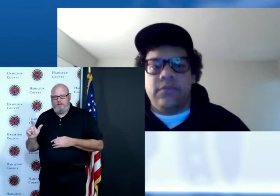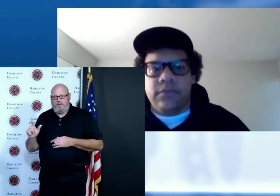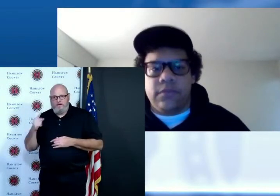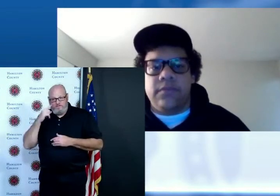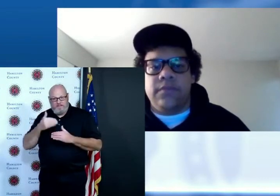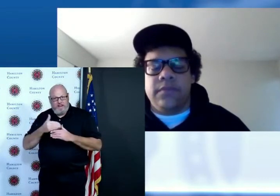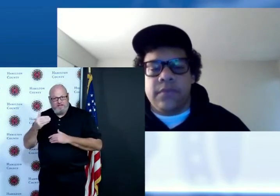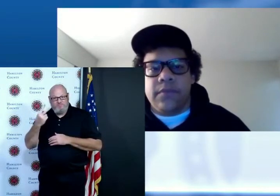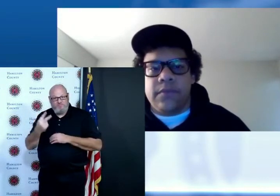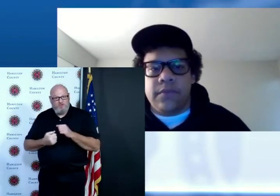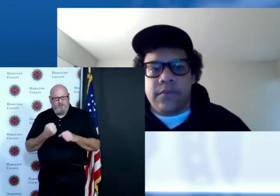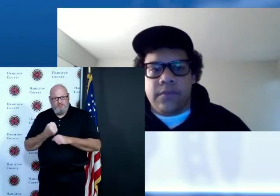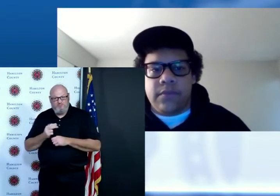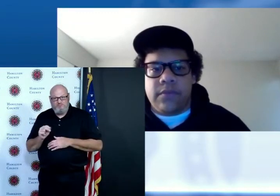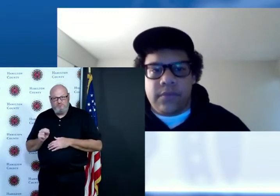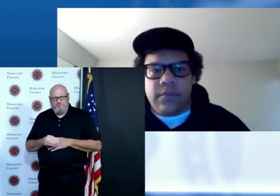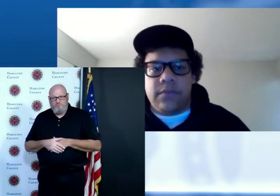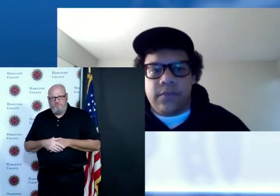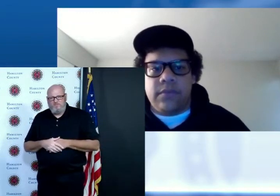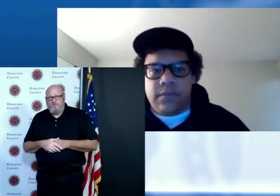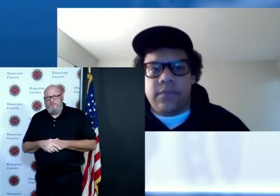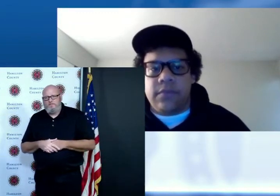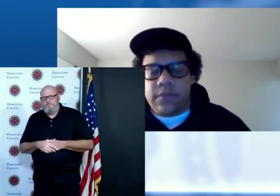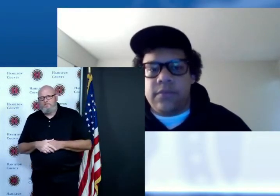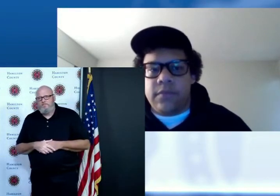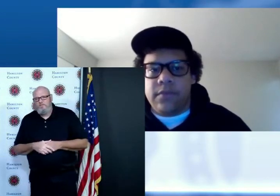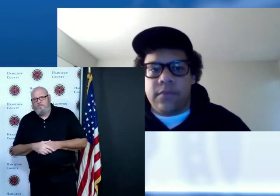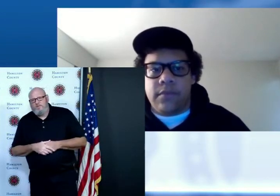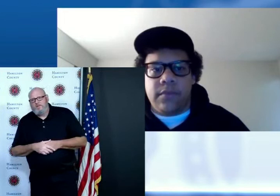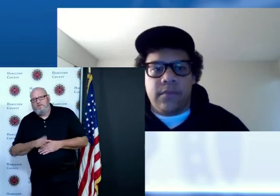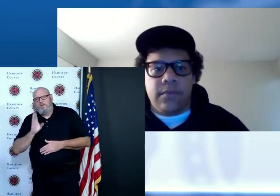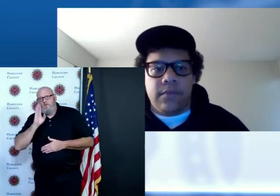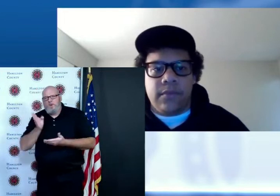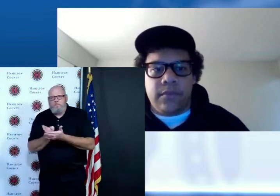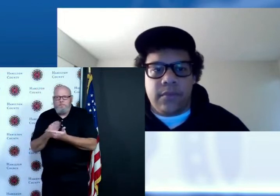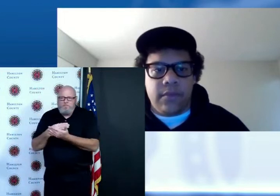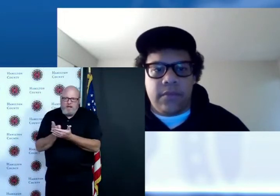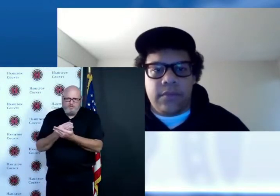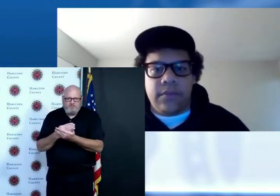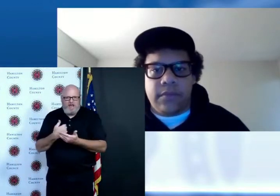because the budget has a timeline so that affects us economically that would help so many people to